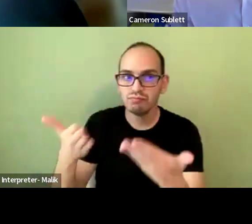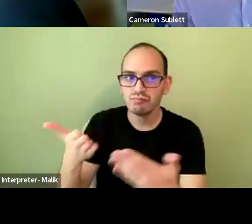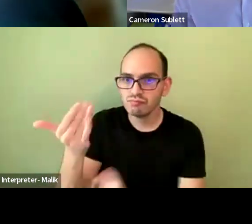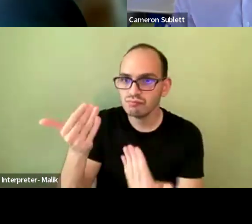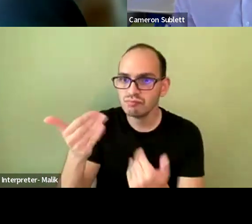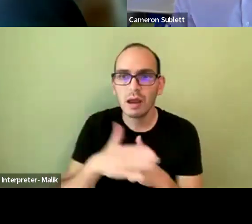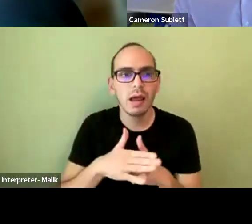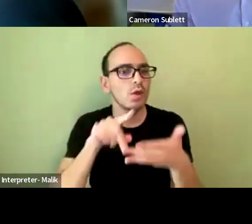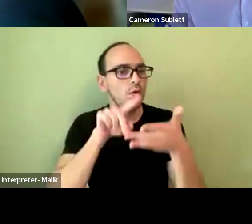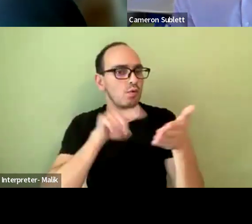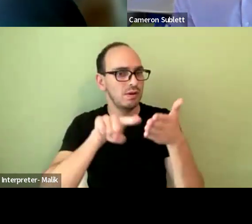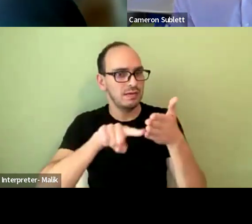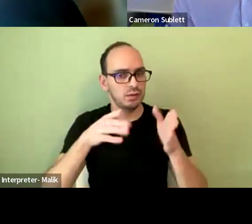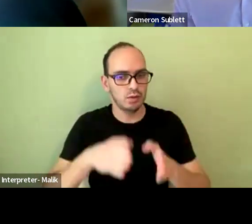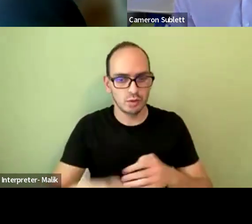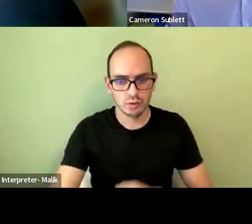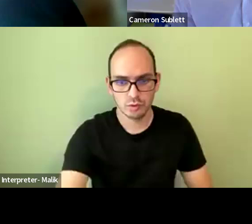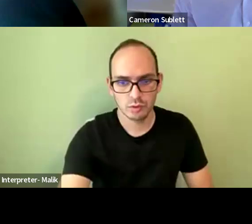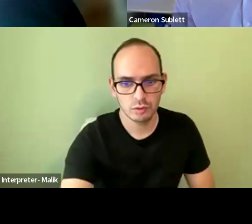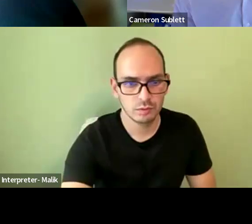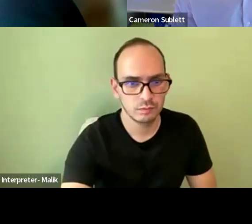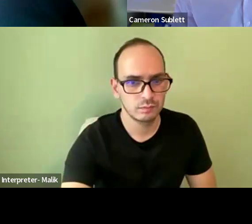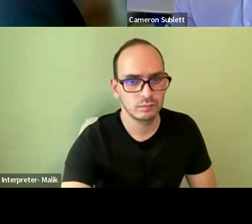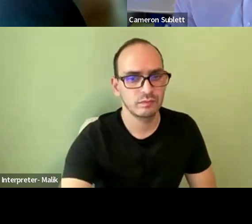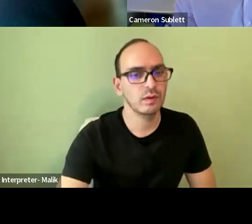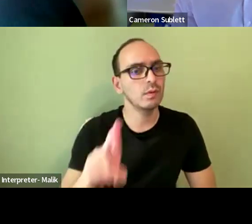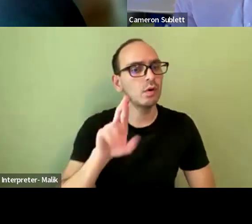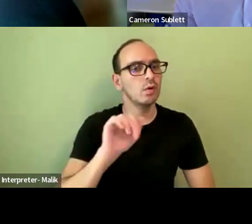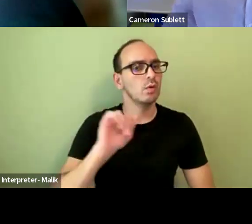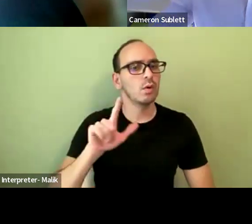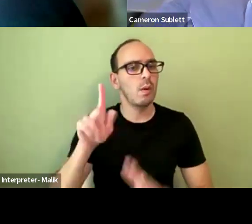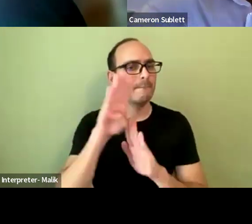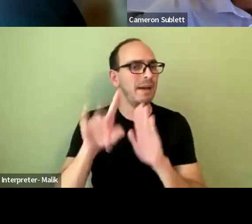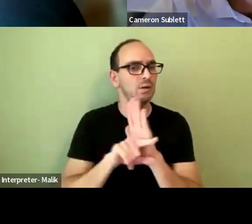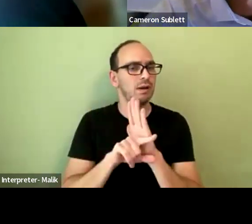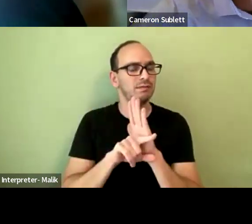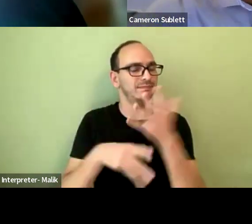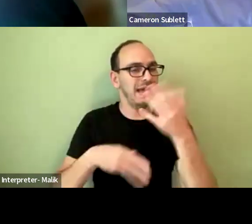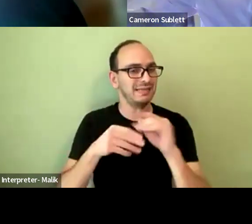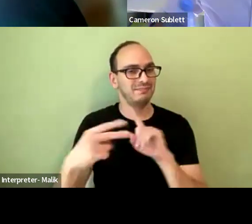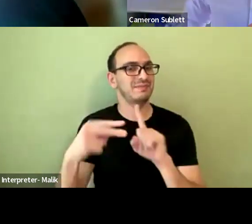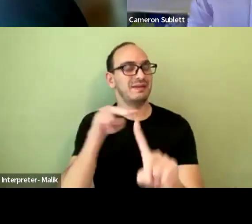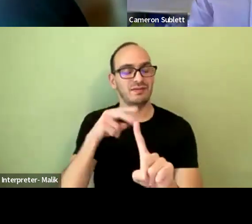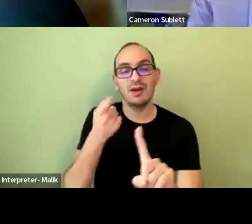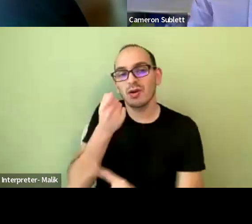researcher coming from a rural background adds a bit of perspective. Because you are able to understand a little bit about what rural